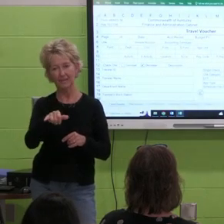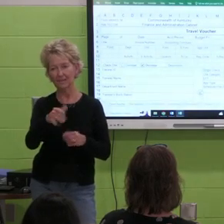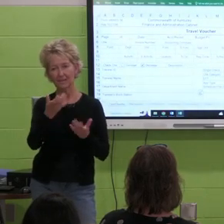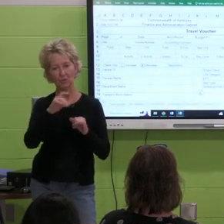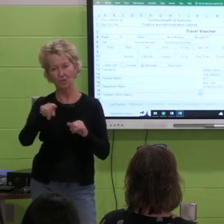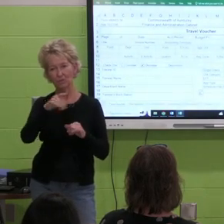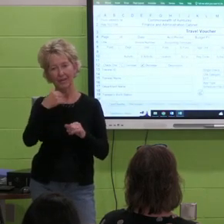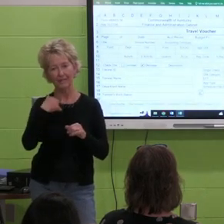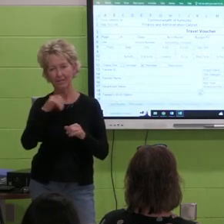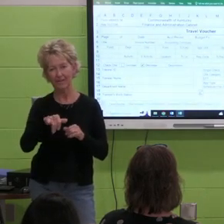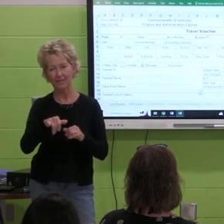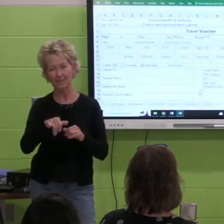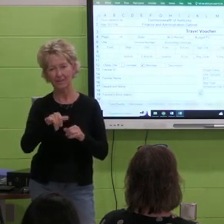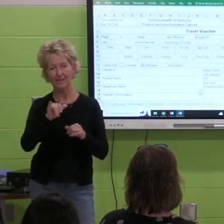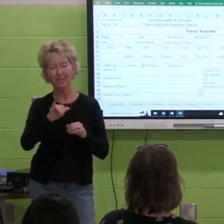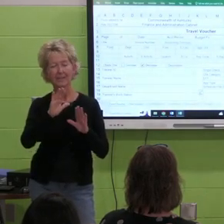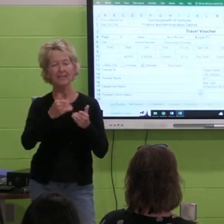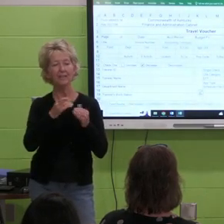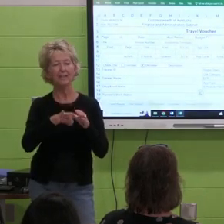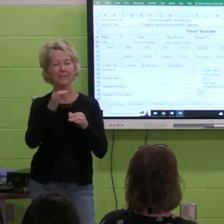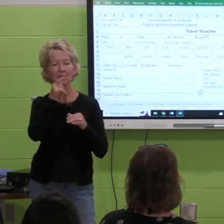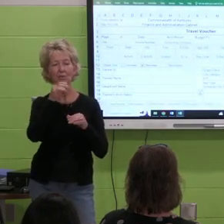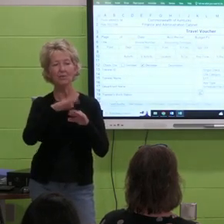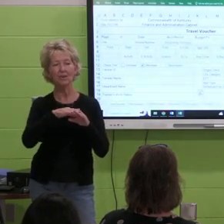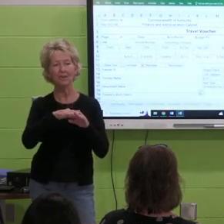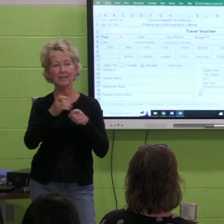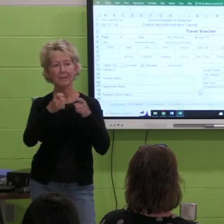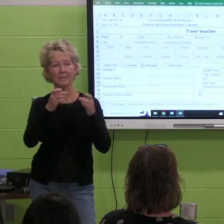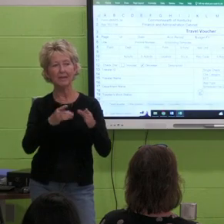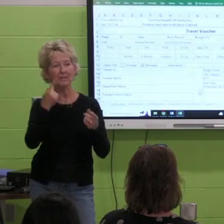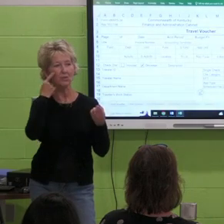that's how you find out who's on Master agement you wouldn't know that no we've been we've been